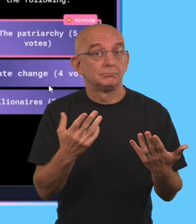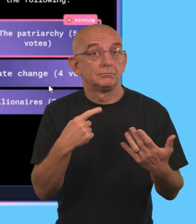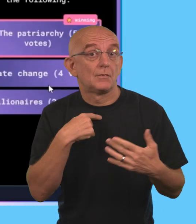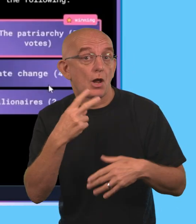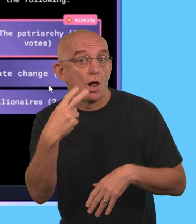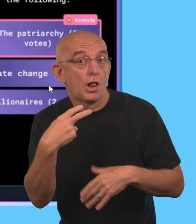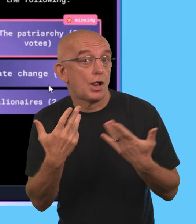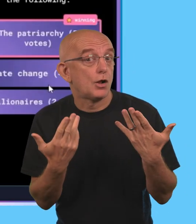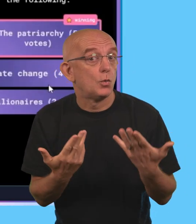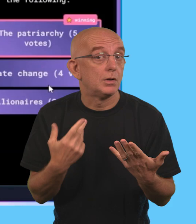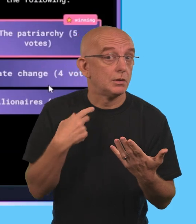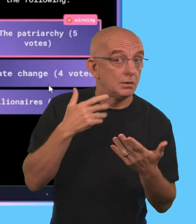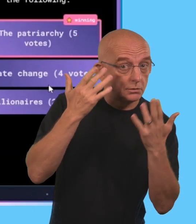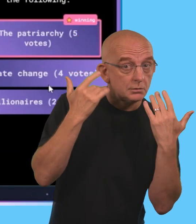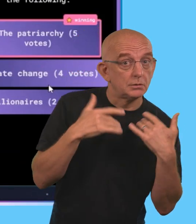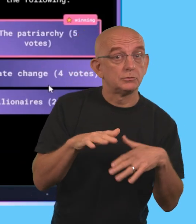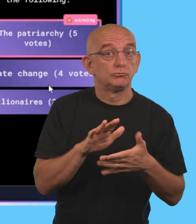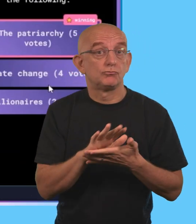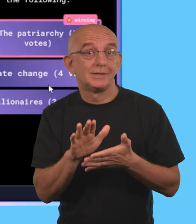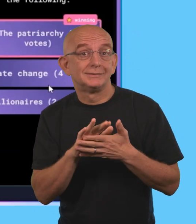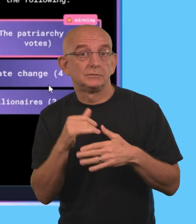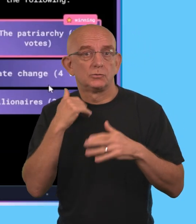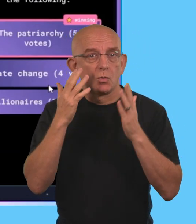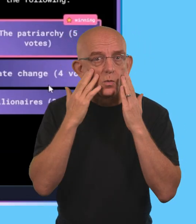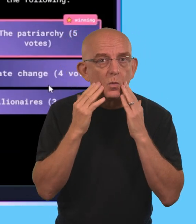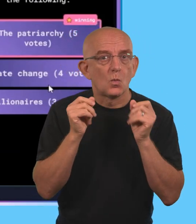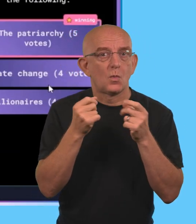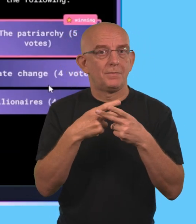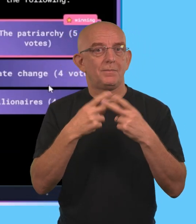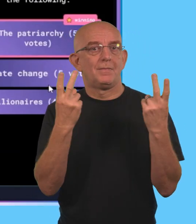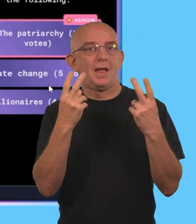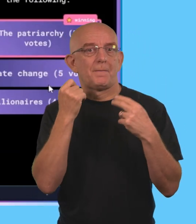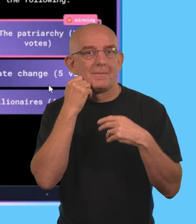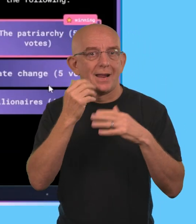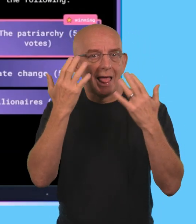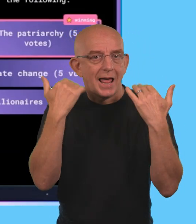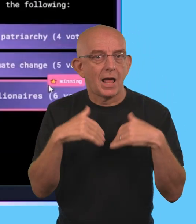How do I look? God, my skin looks so pale in this black wig.